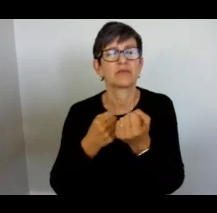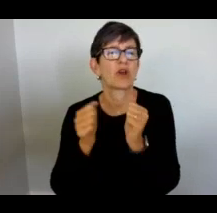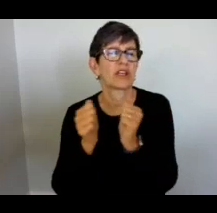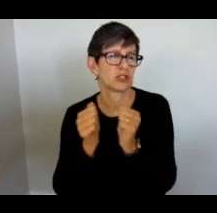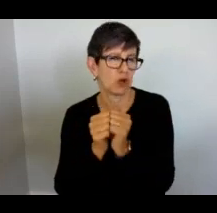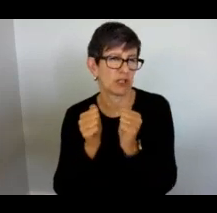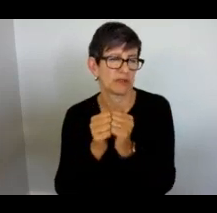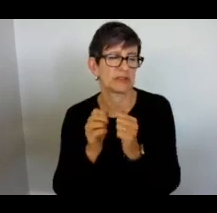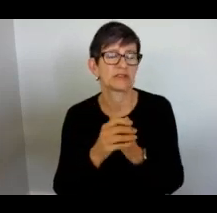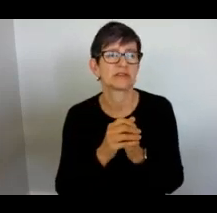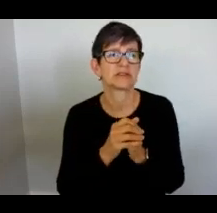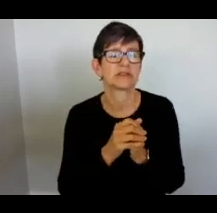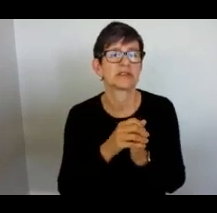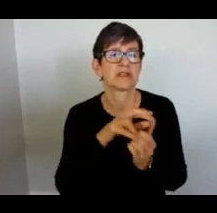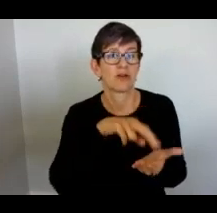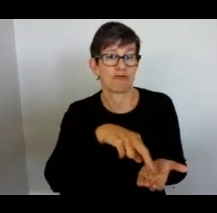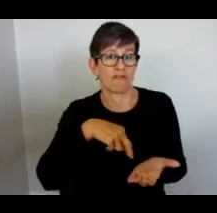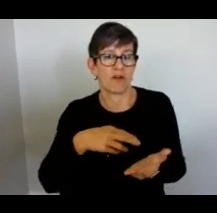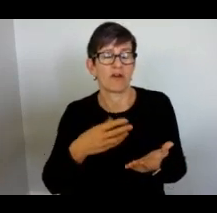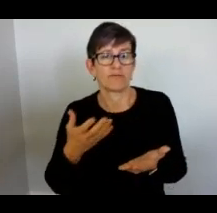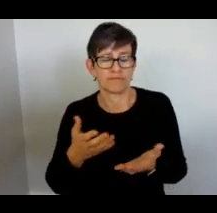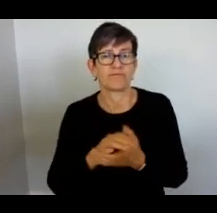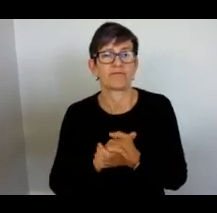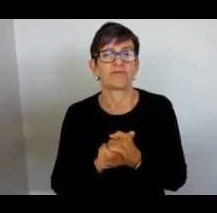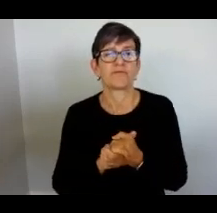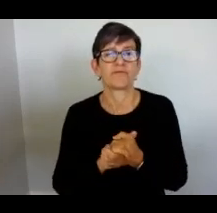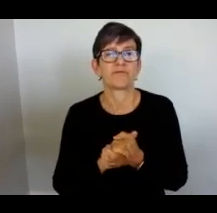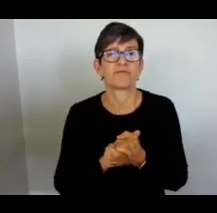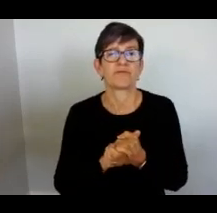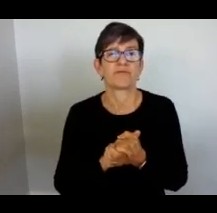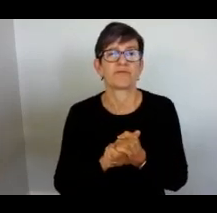When a referral is made the child might be subject to any range of existing interventions